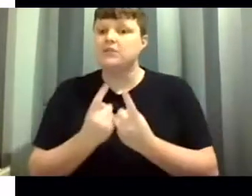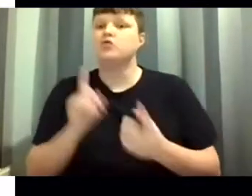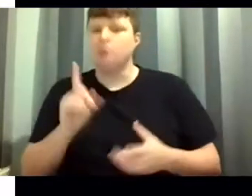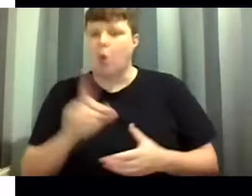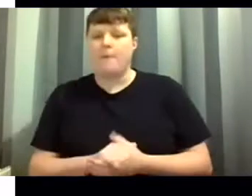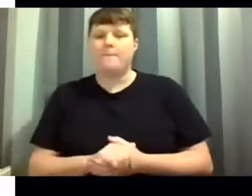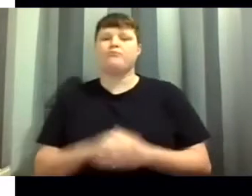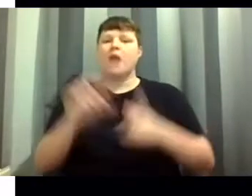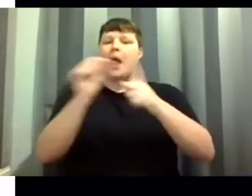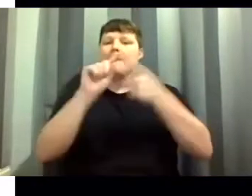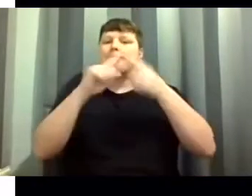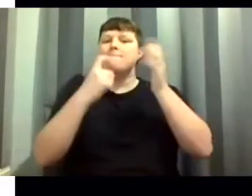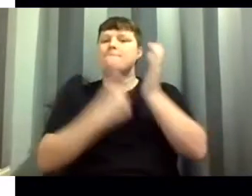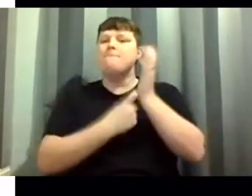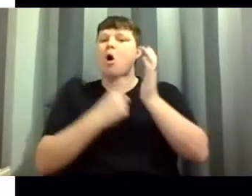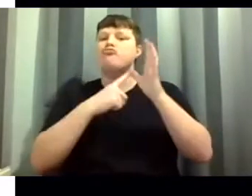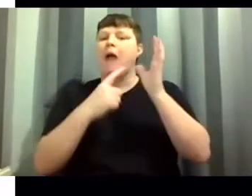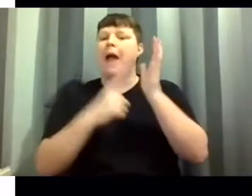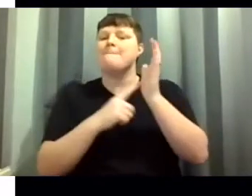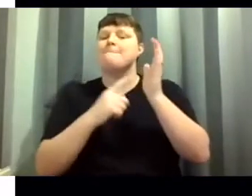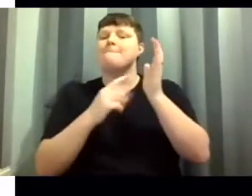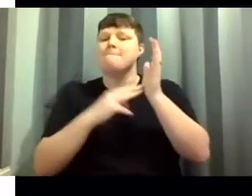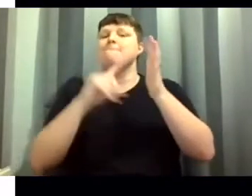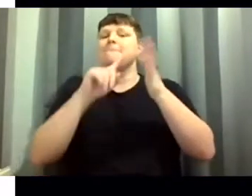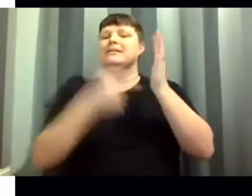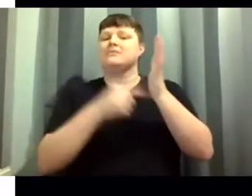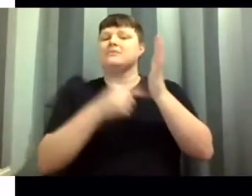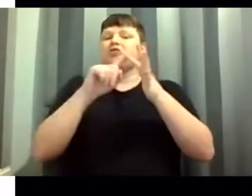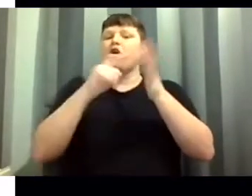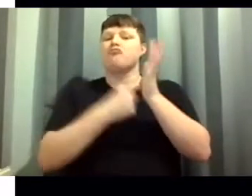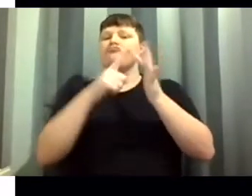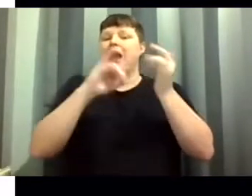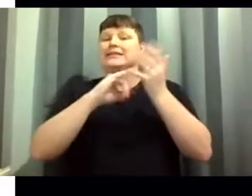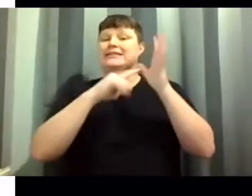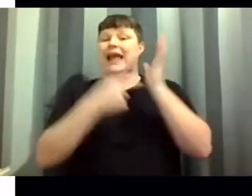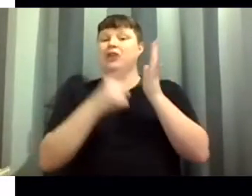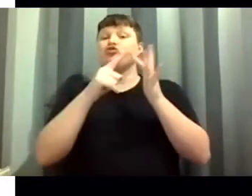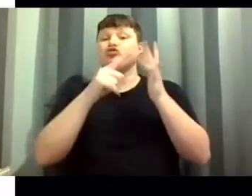It's just taking / representing those small-scale things on the larger scale. It can be as simple